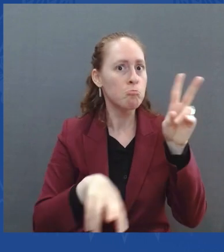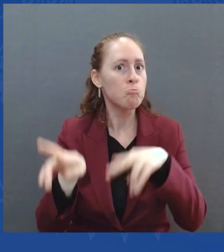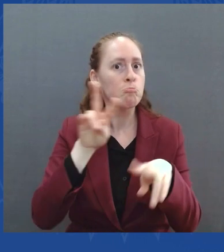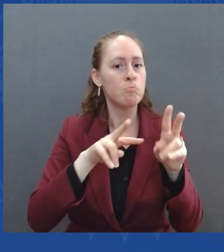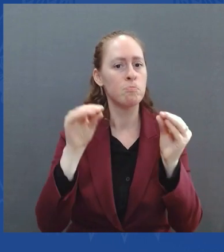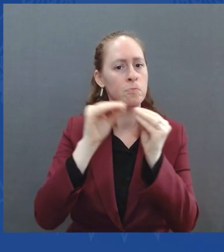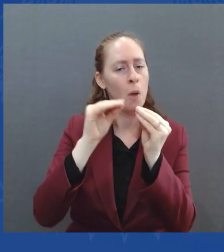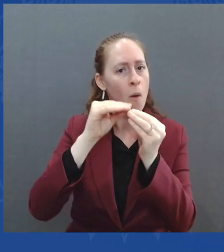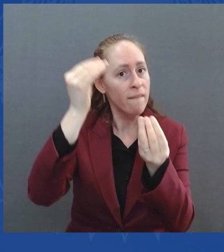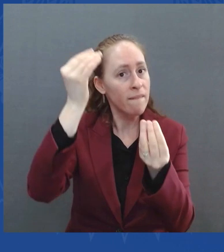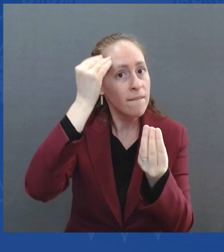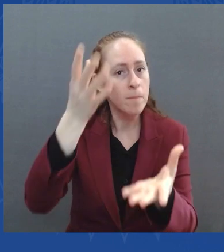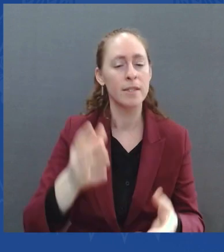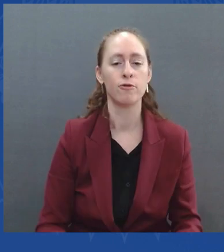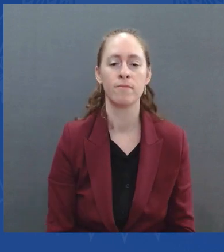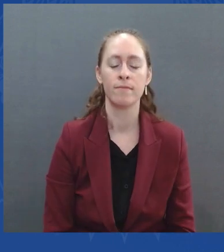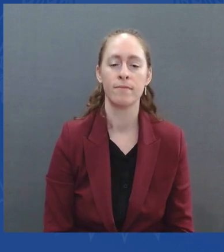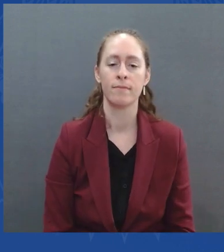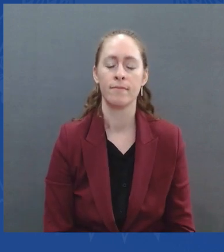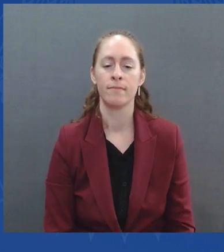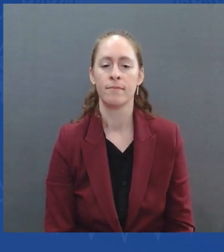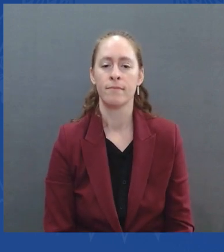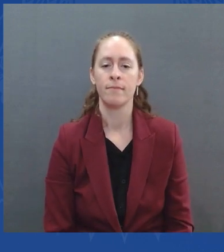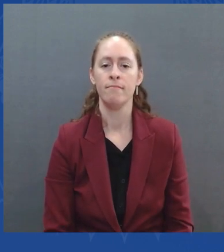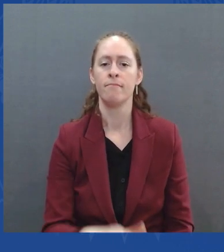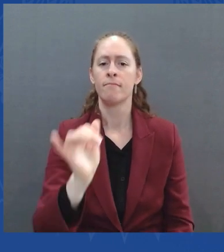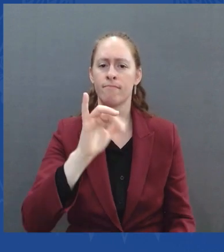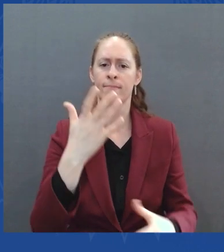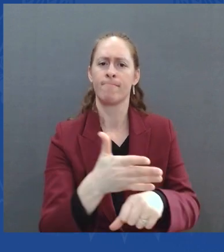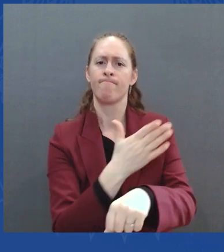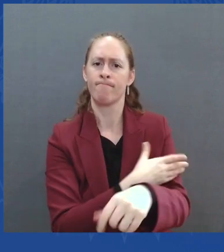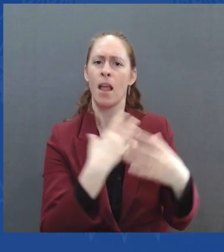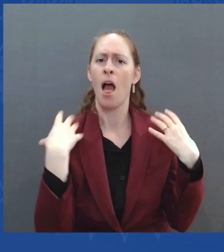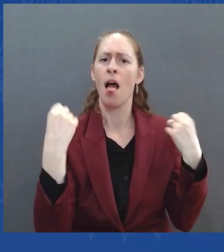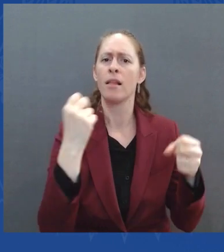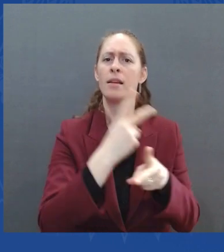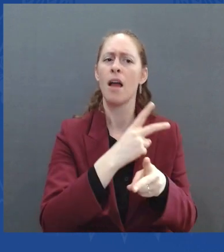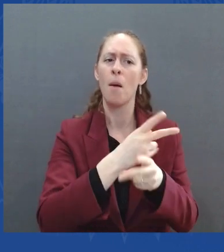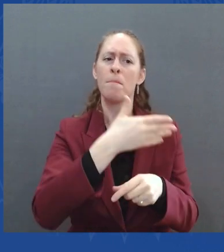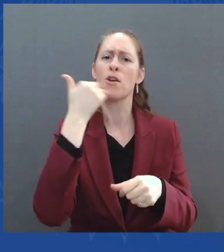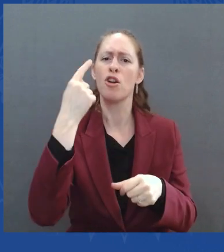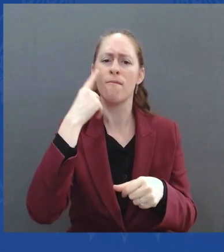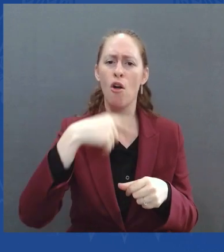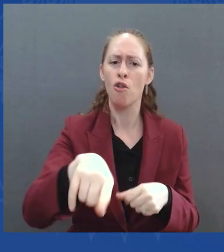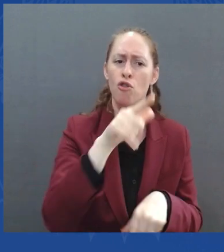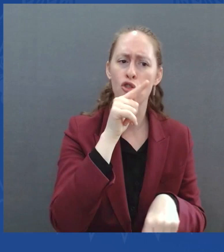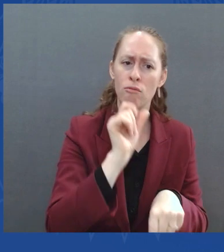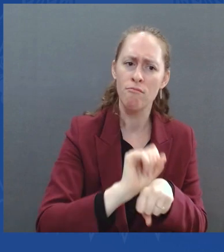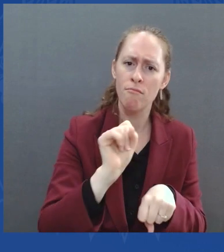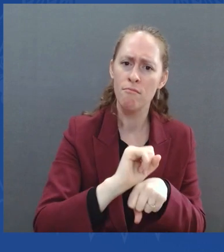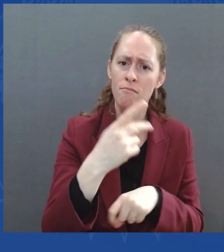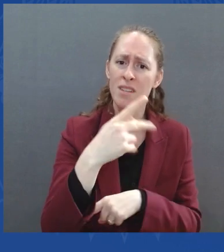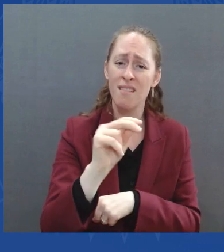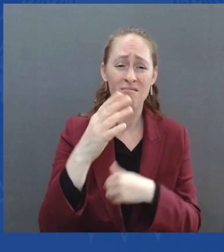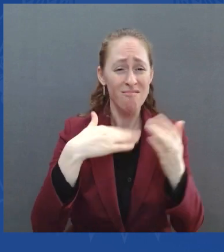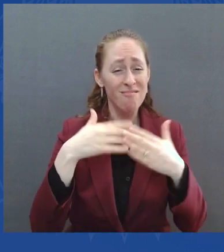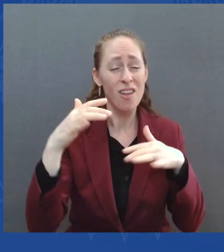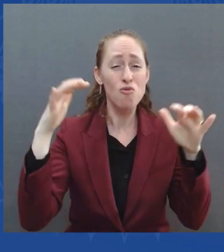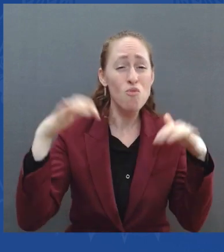healthcare for Postal workers as well. They deliver for us, so -- through rain and snow and sleet, and we're making sure the healthcare they need